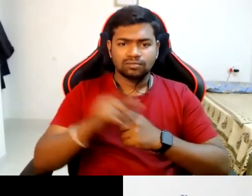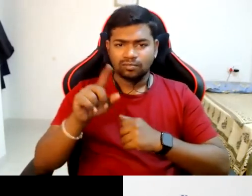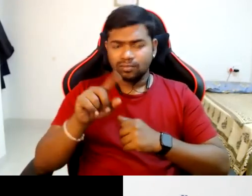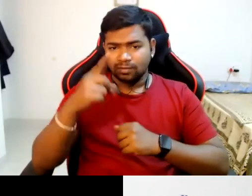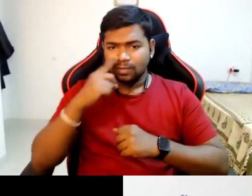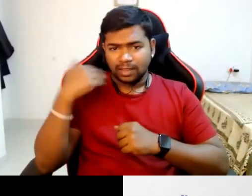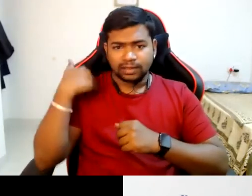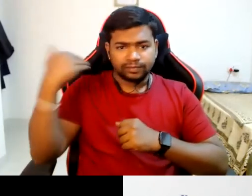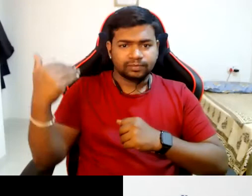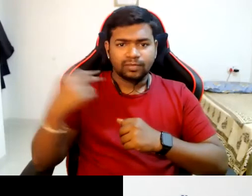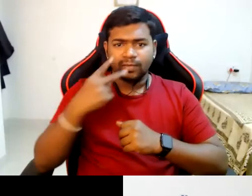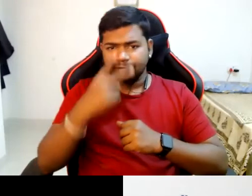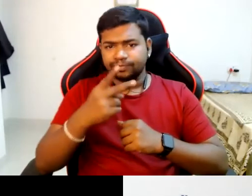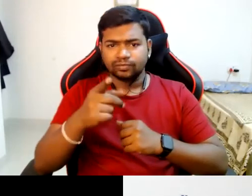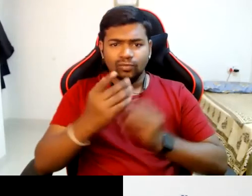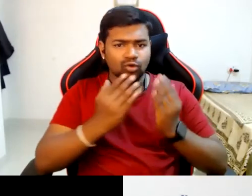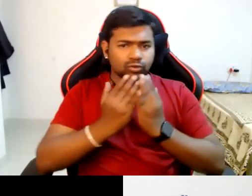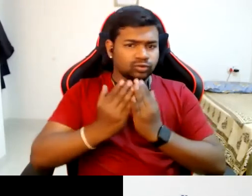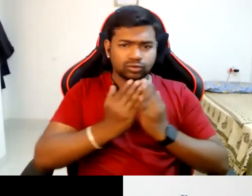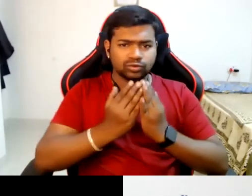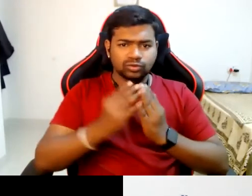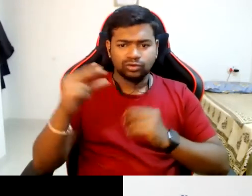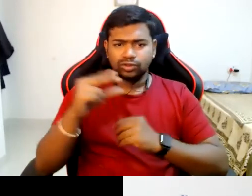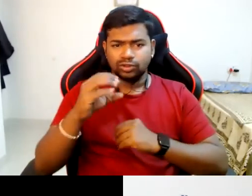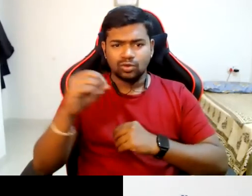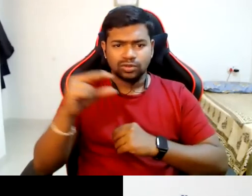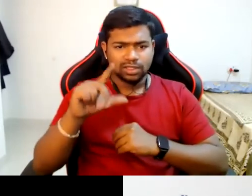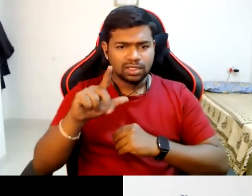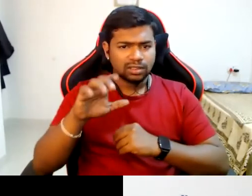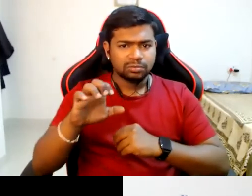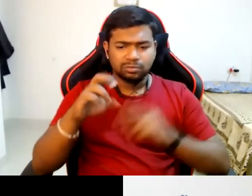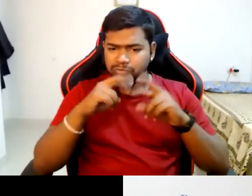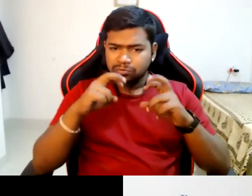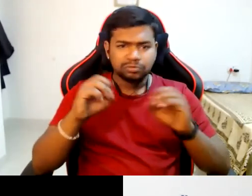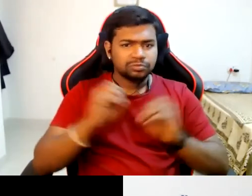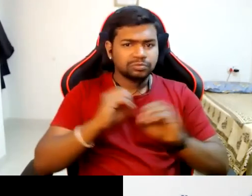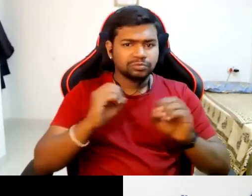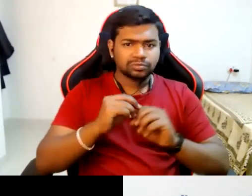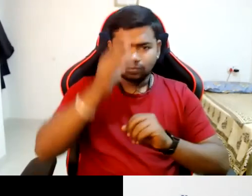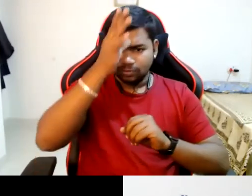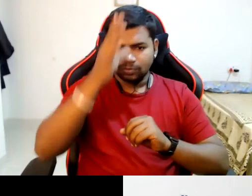When I was in school there was no google around my mom and parents apparently was only google glass i knew